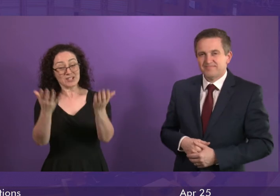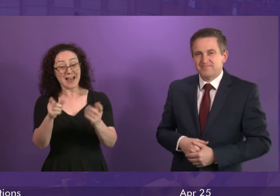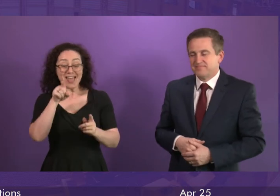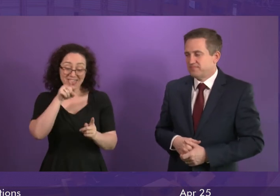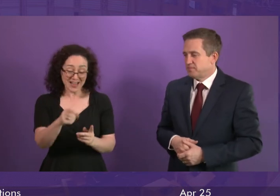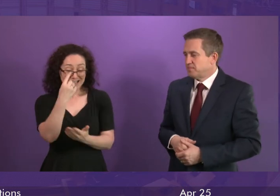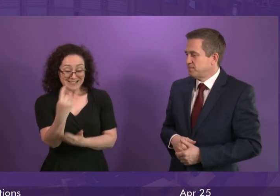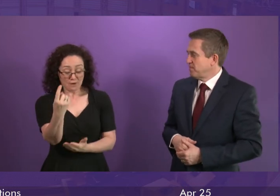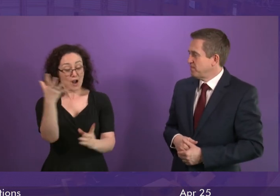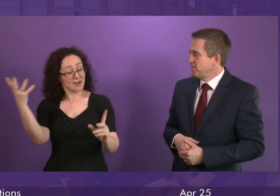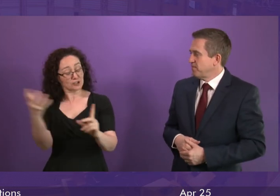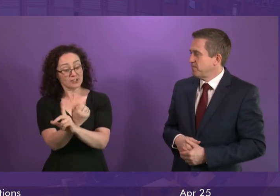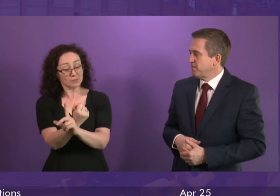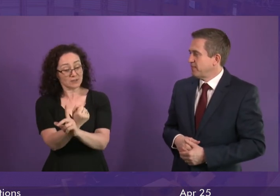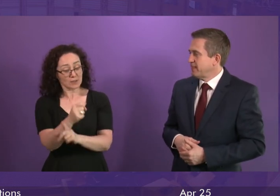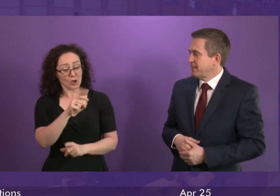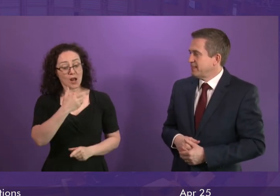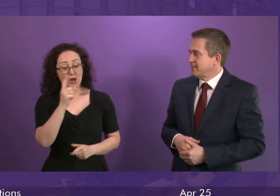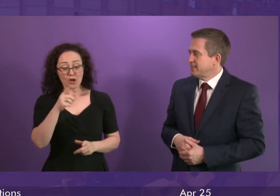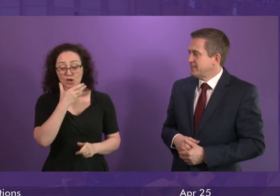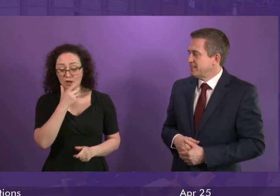is an achievement of our young people, their parents and their teachers?